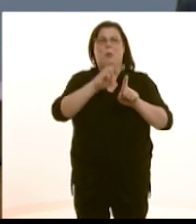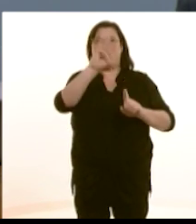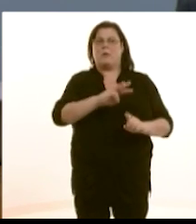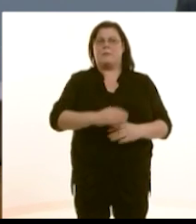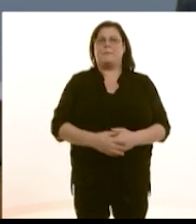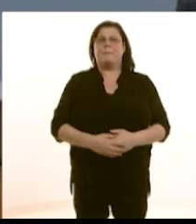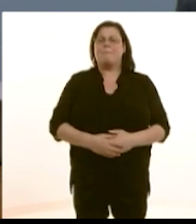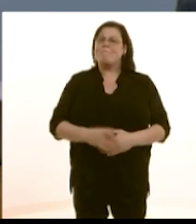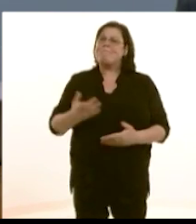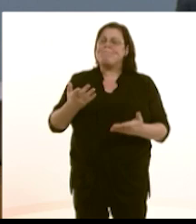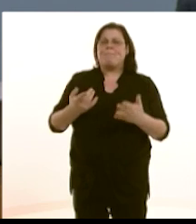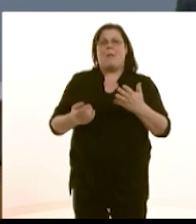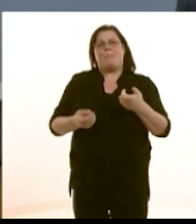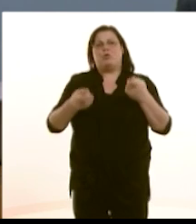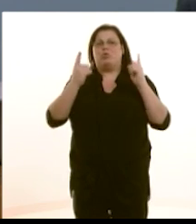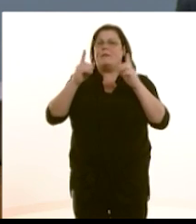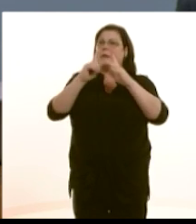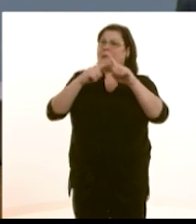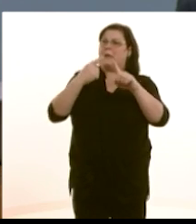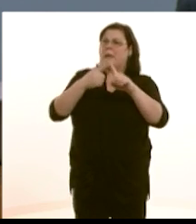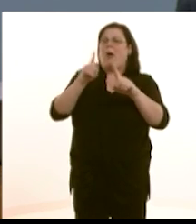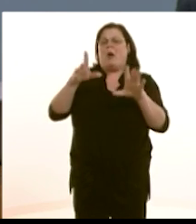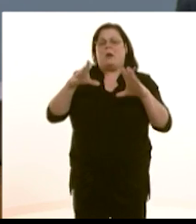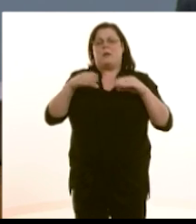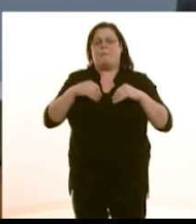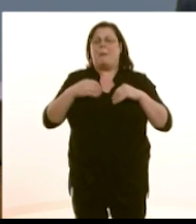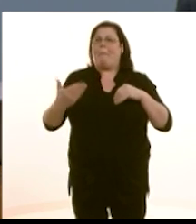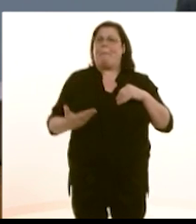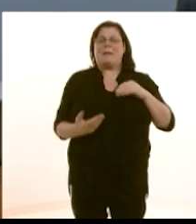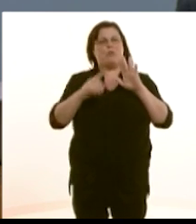chief executiveóand I do take your point that business rates on their own would not